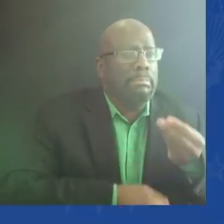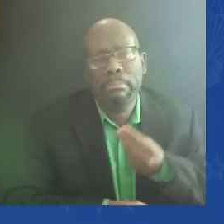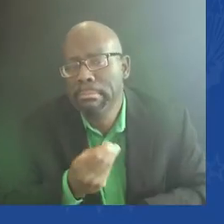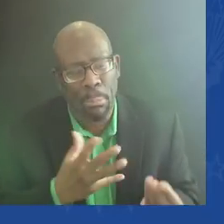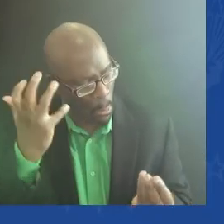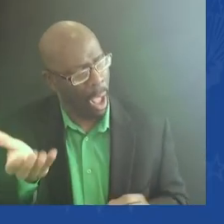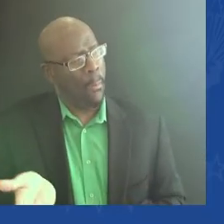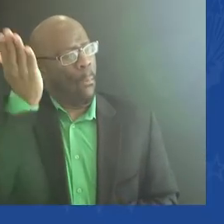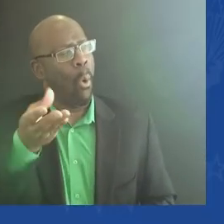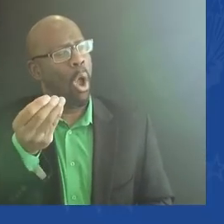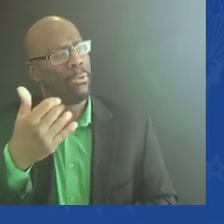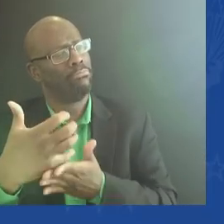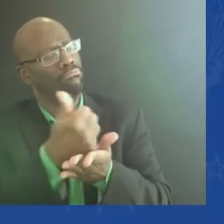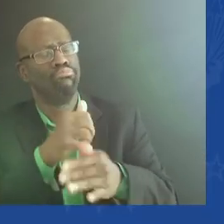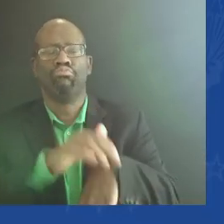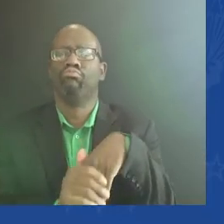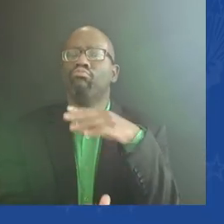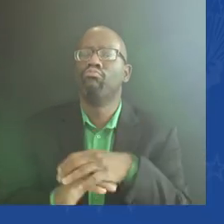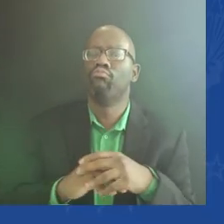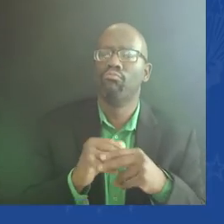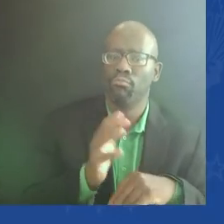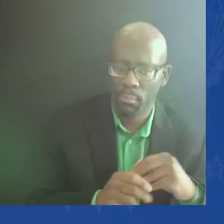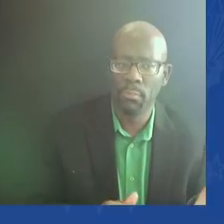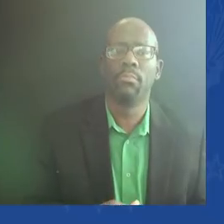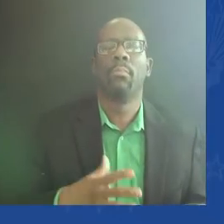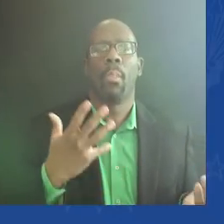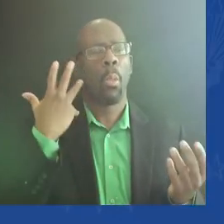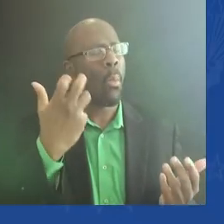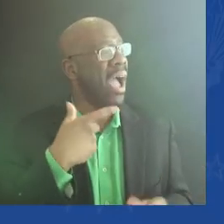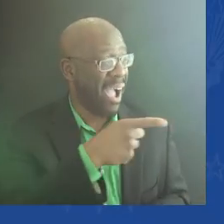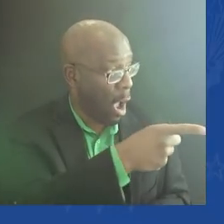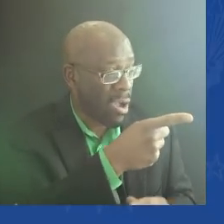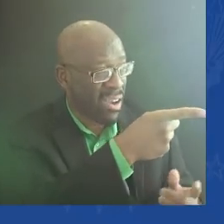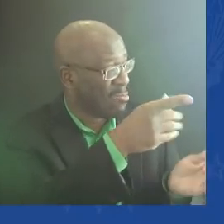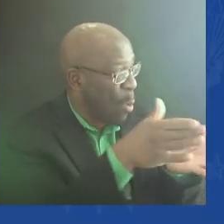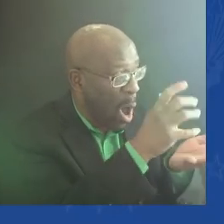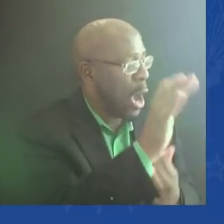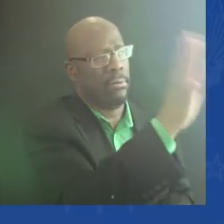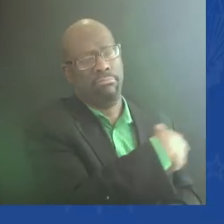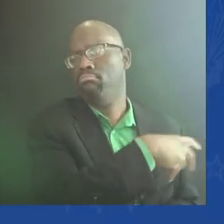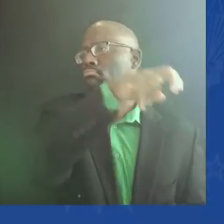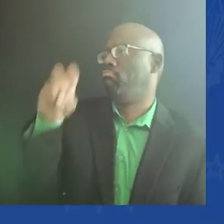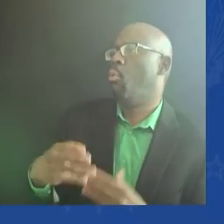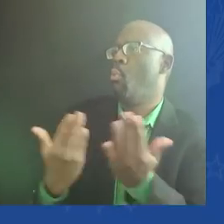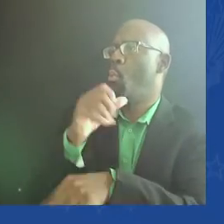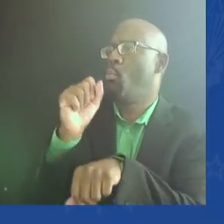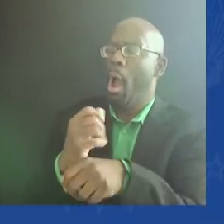to be able to do more and take care of their families, and at the same time, dealing with the issue that,